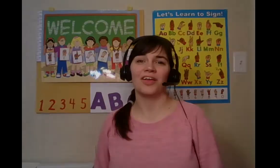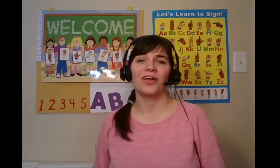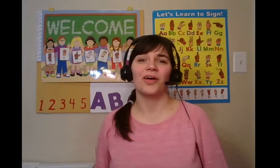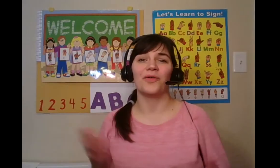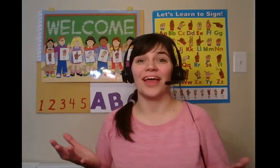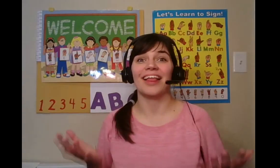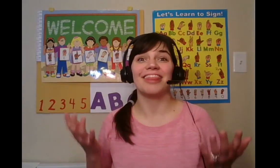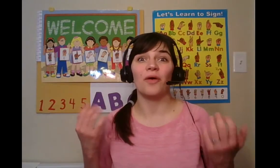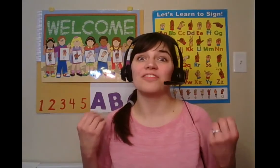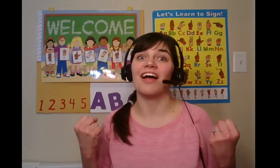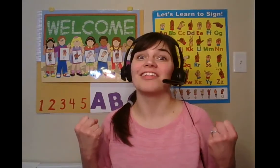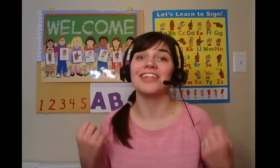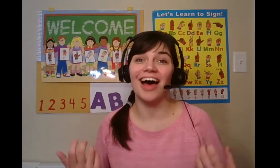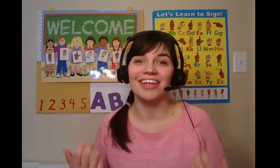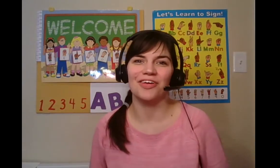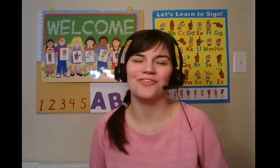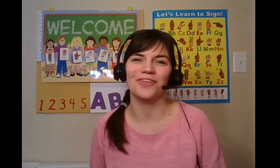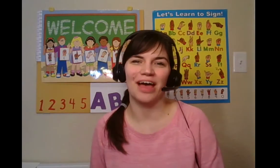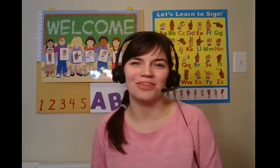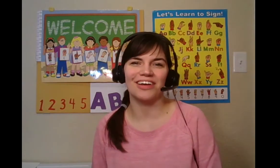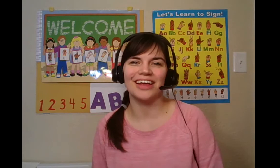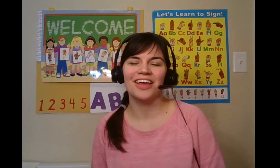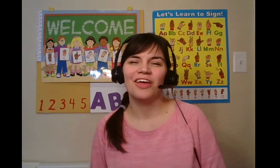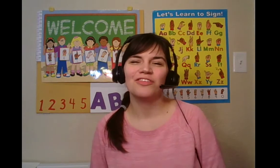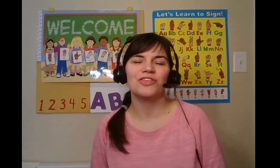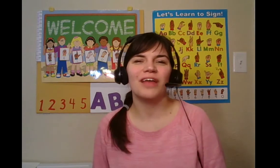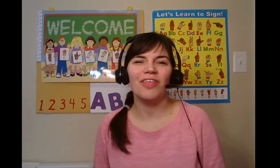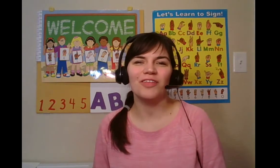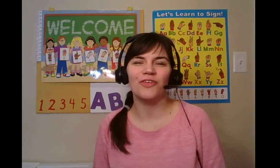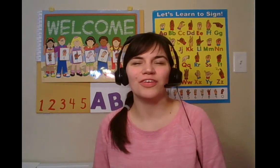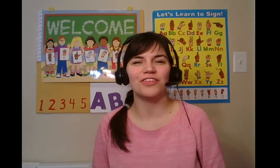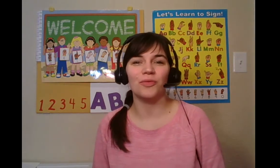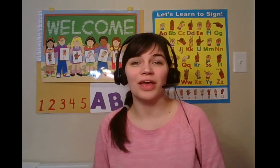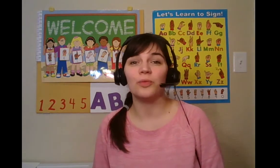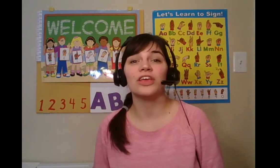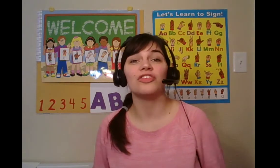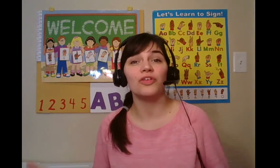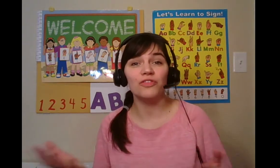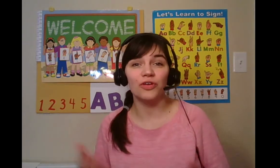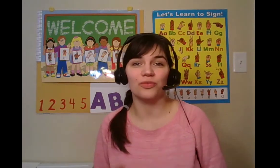Okay, that was a lot of vocabulary. So now let's focus on a way we can use those